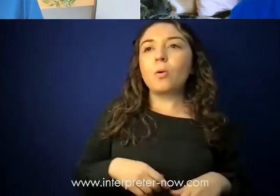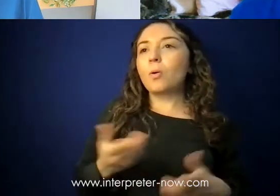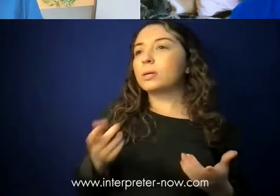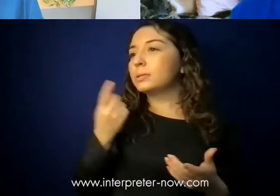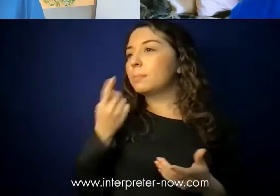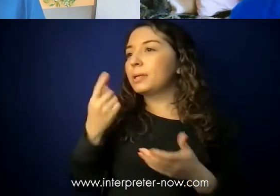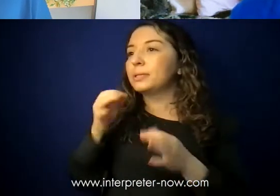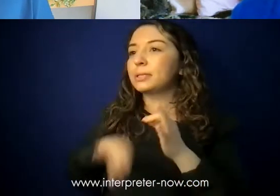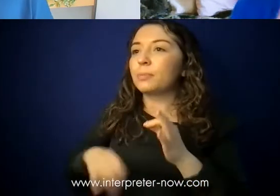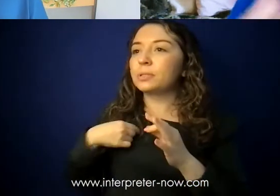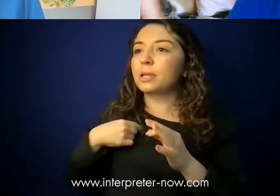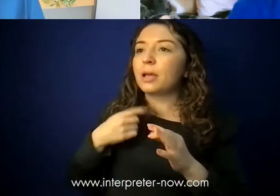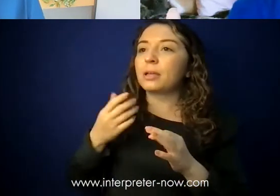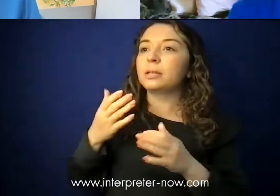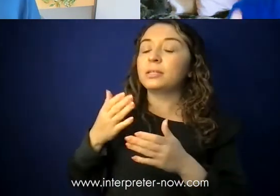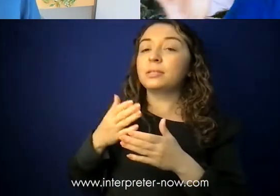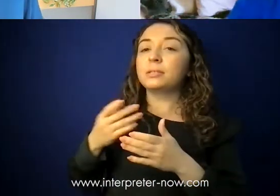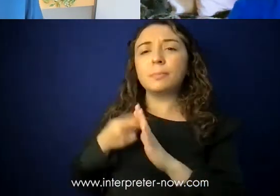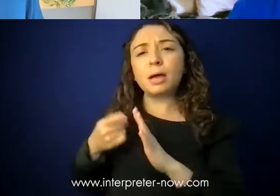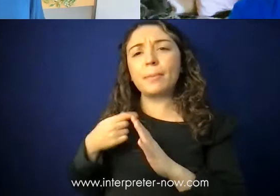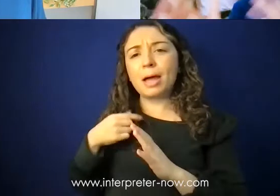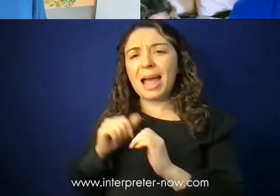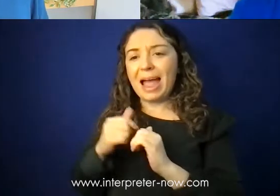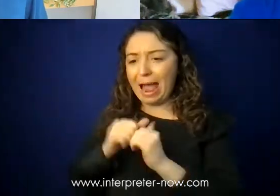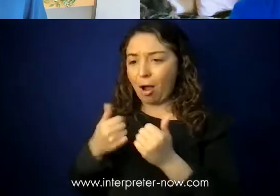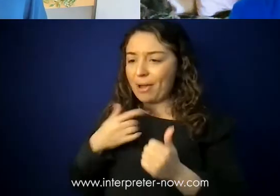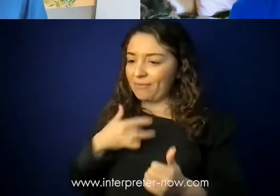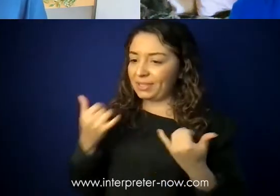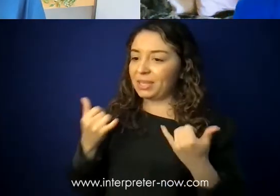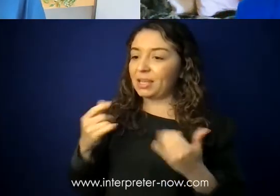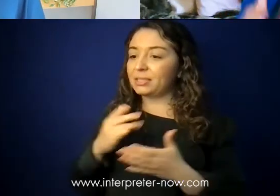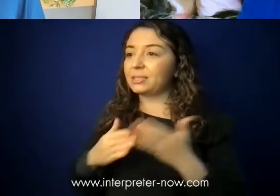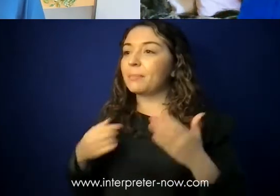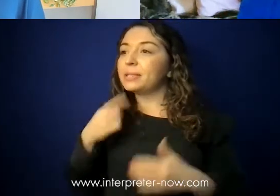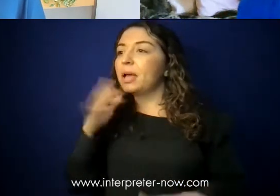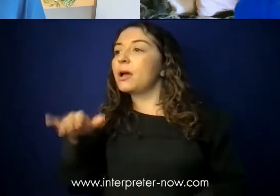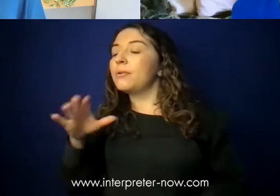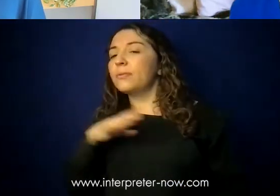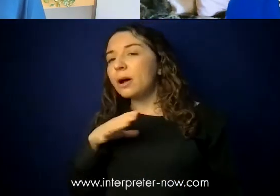With one person, I'll say, “Fine,” and with another person, I'll tell them that I'm not doing fine and go into detail.